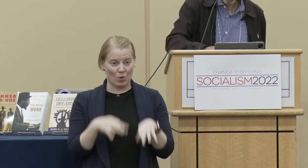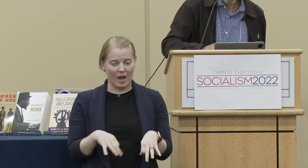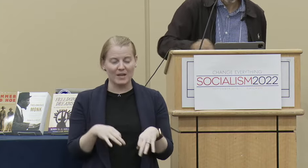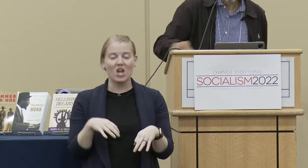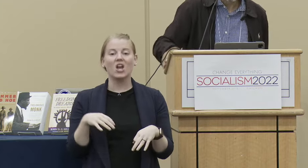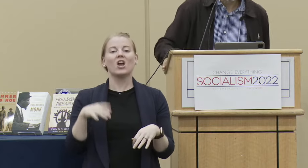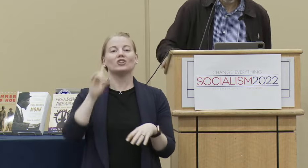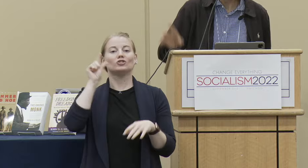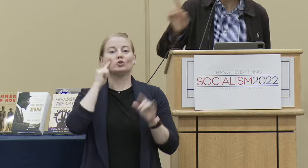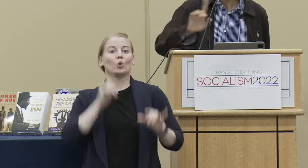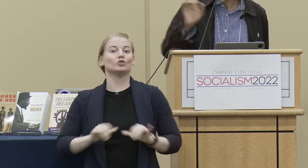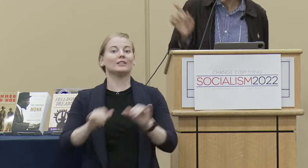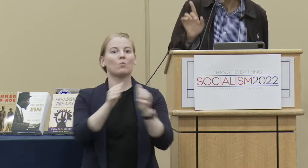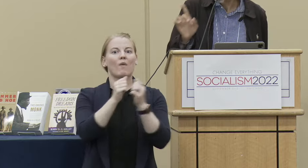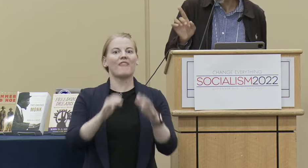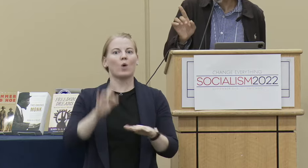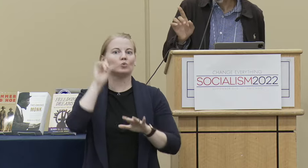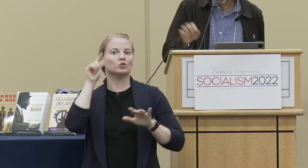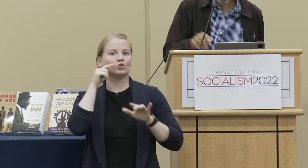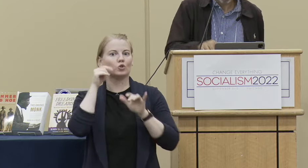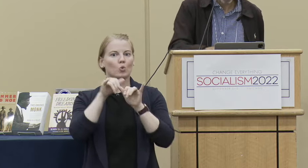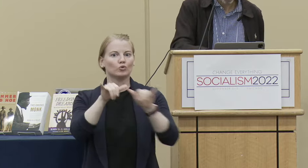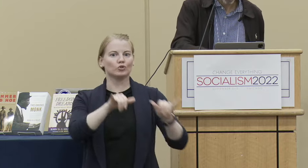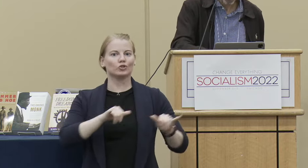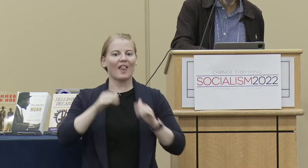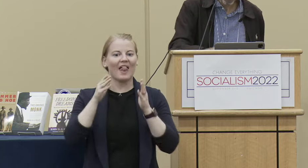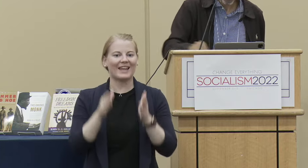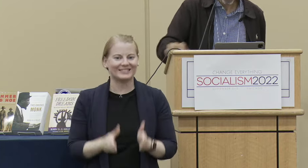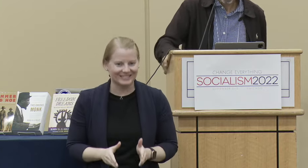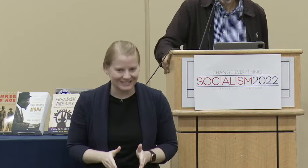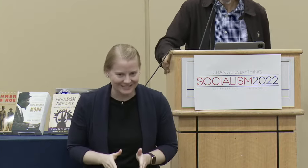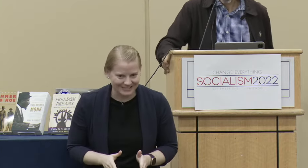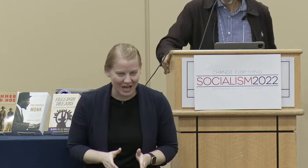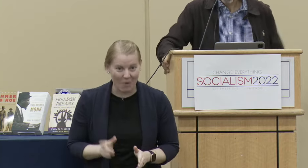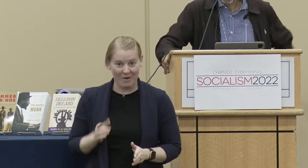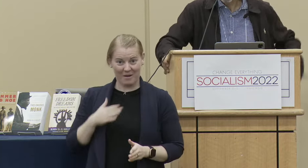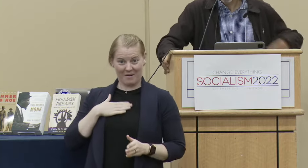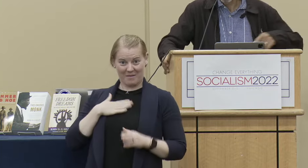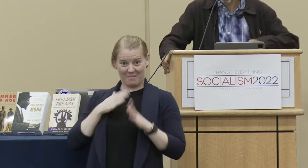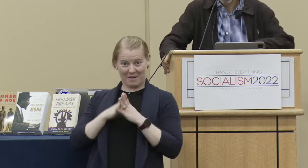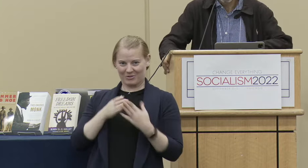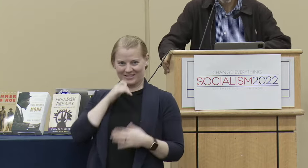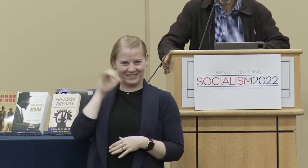describe as socialism without socialists.